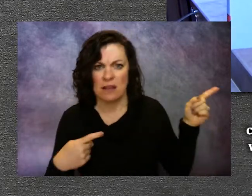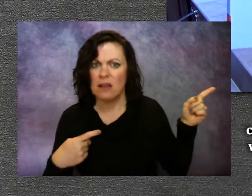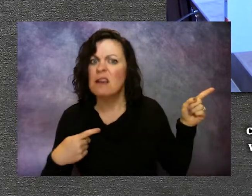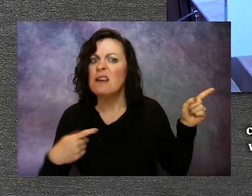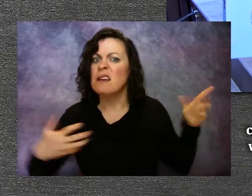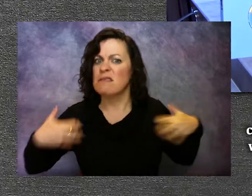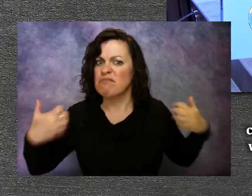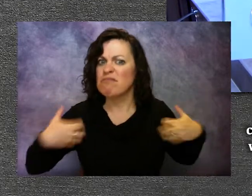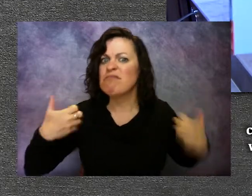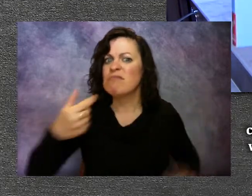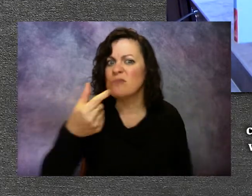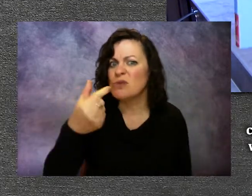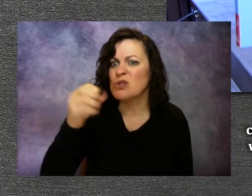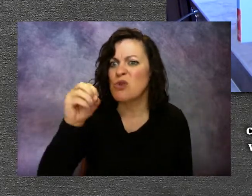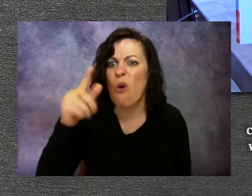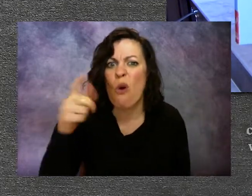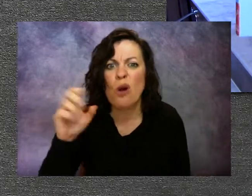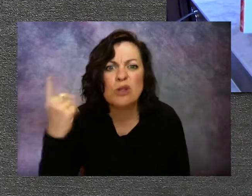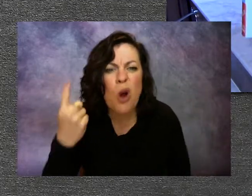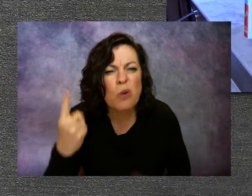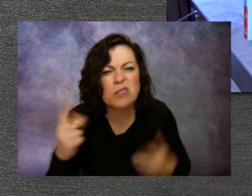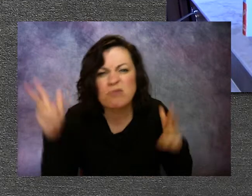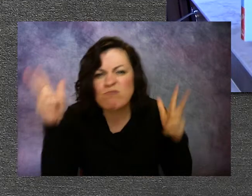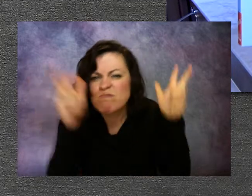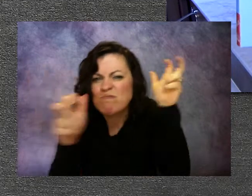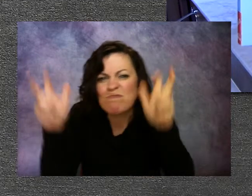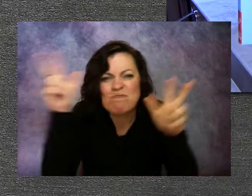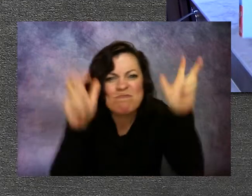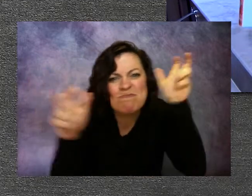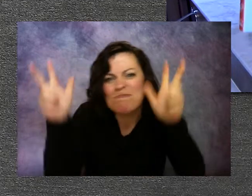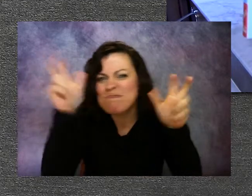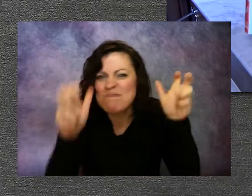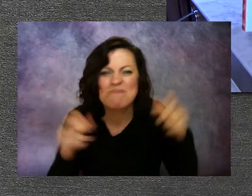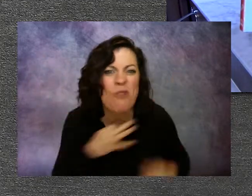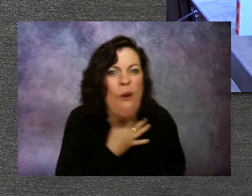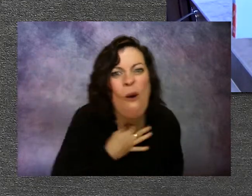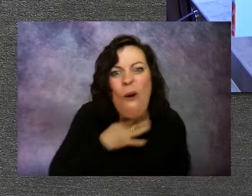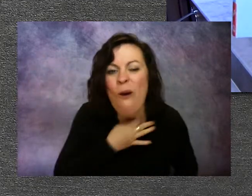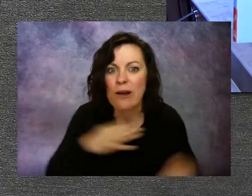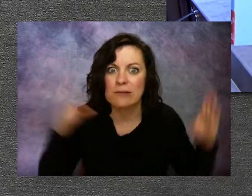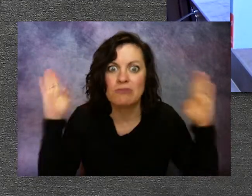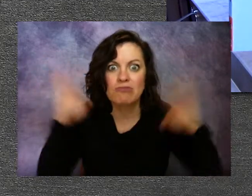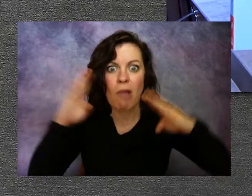a little bit of mischief. So, in this story, I would like you to shout out